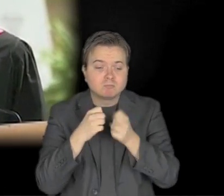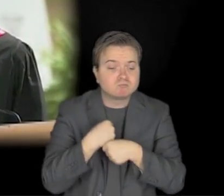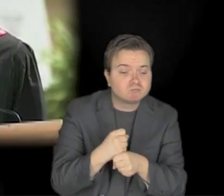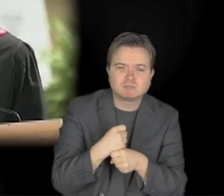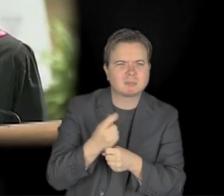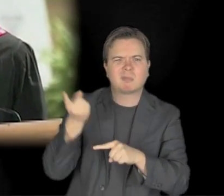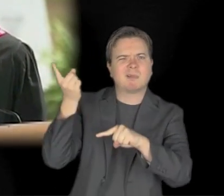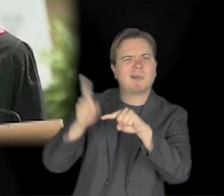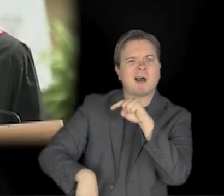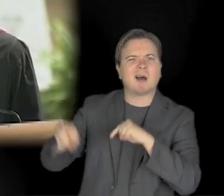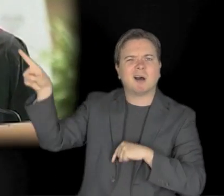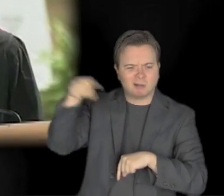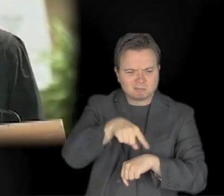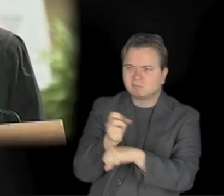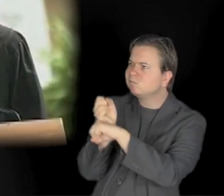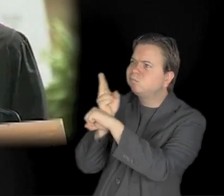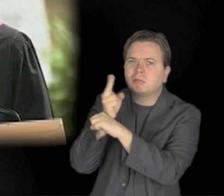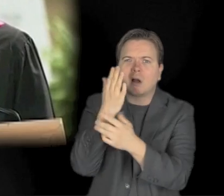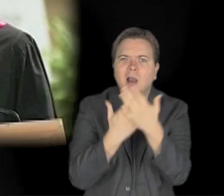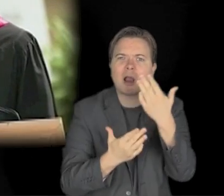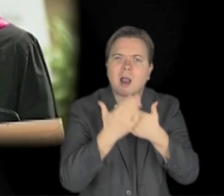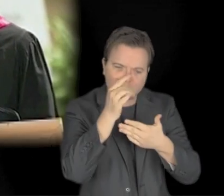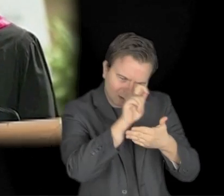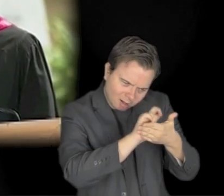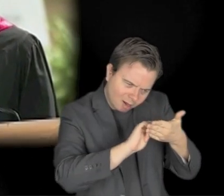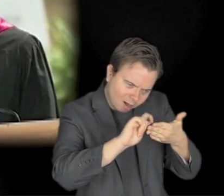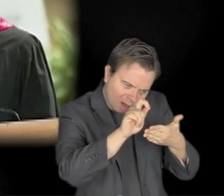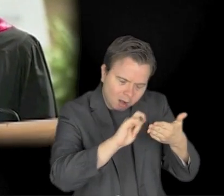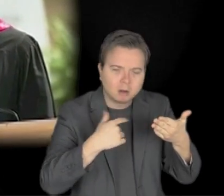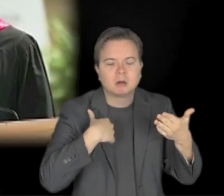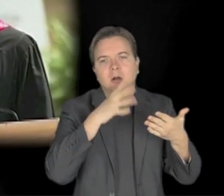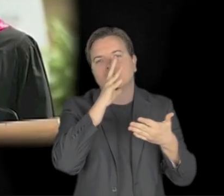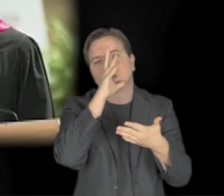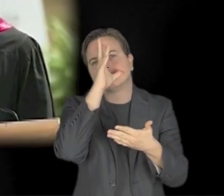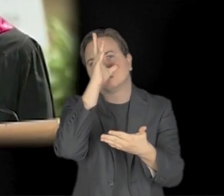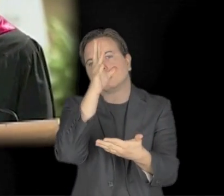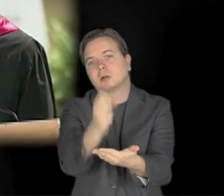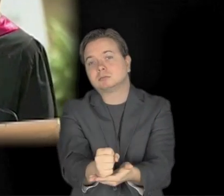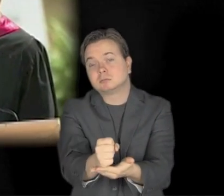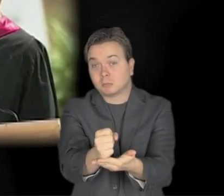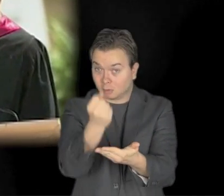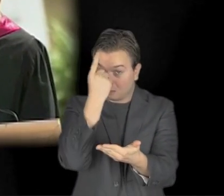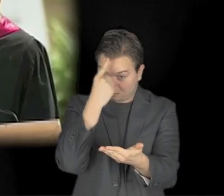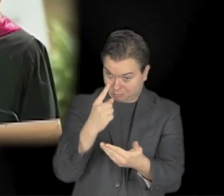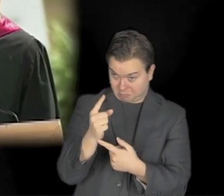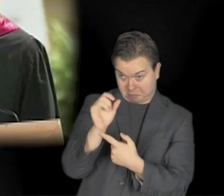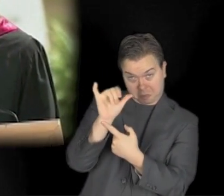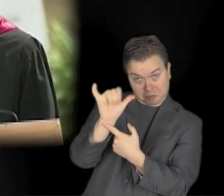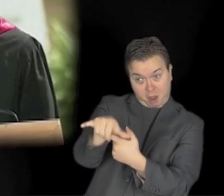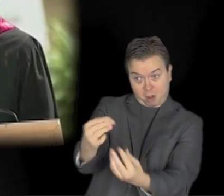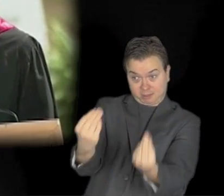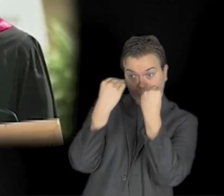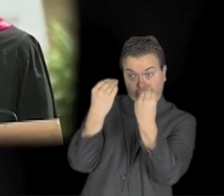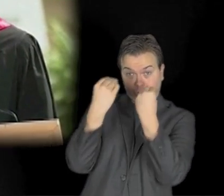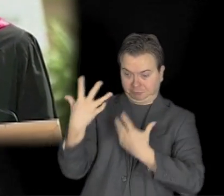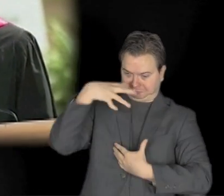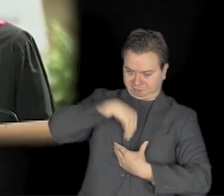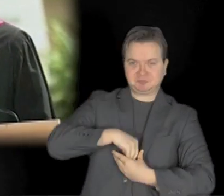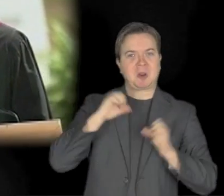and I found it fascinating. None of this had even a hope of any practical application in my life.